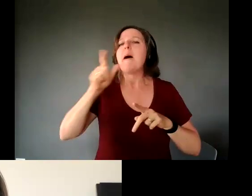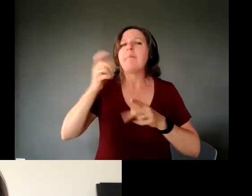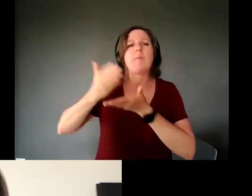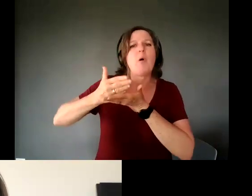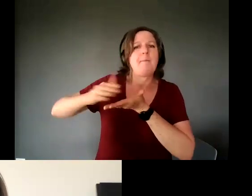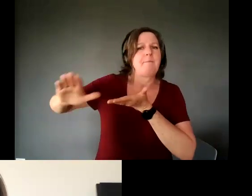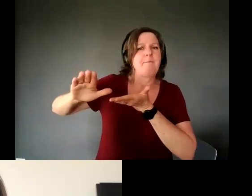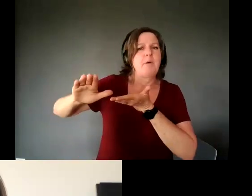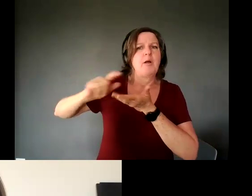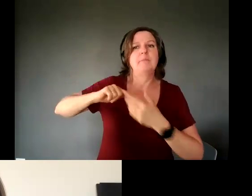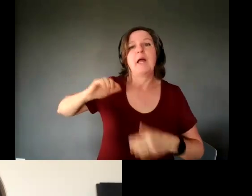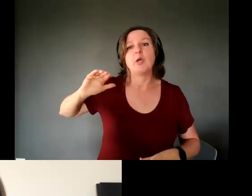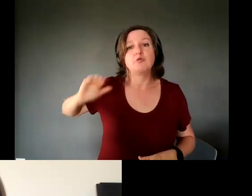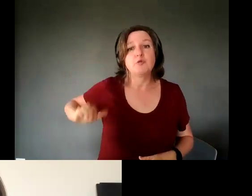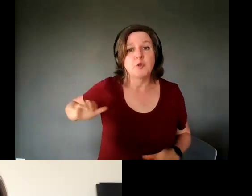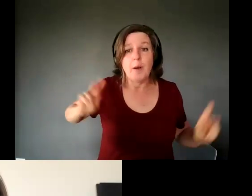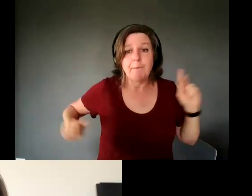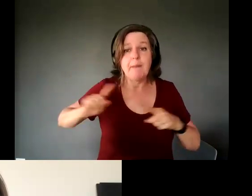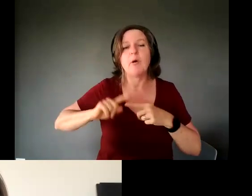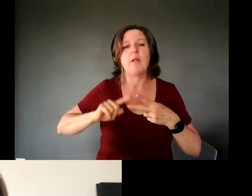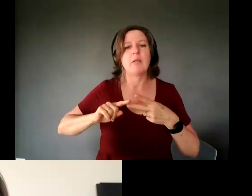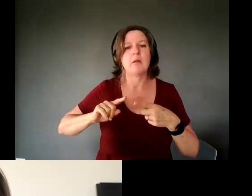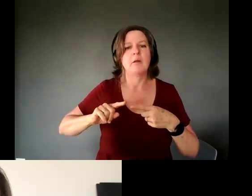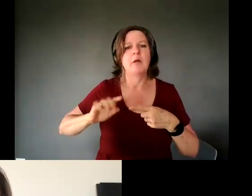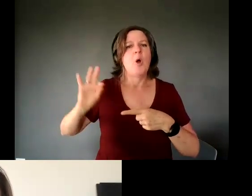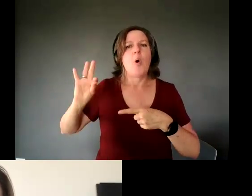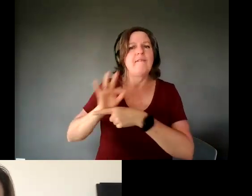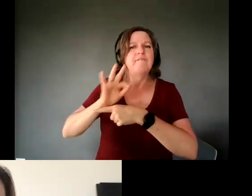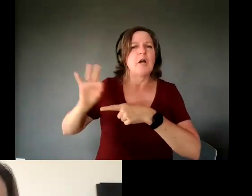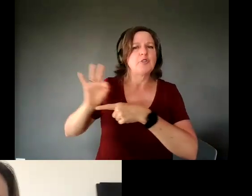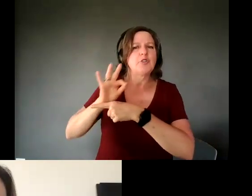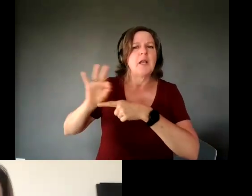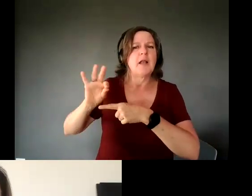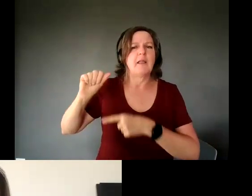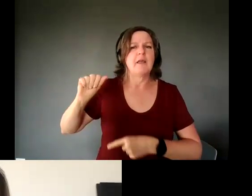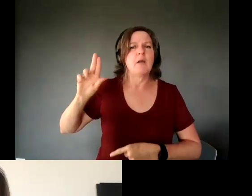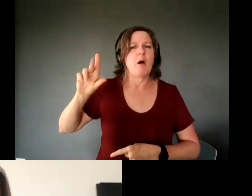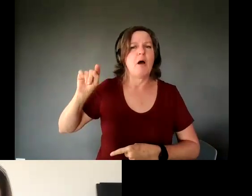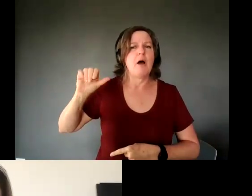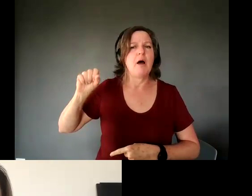short people or functionally autistic? >> KEELY CAT WELLS: Absolutely. Our platform is available to all Disabled people.